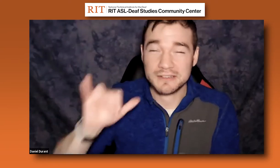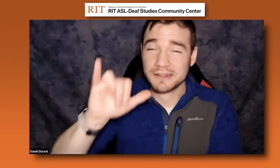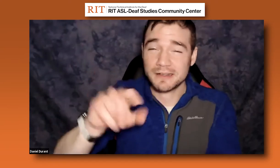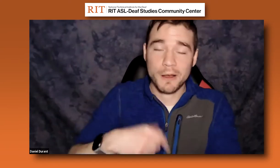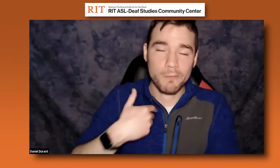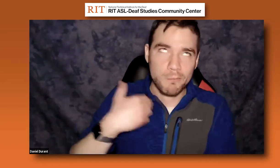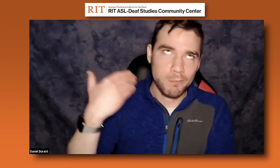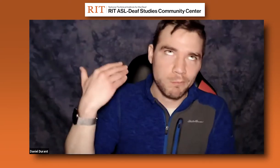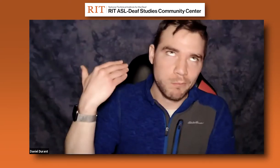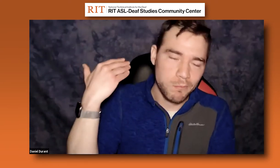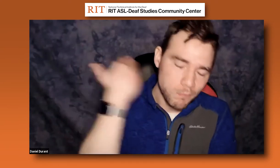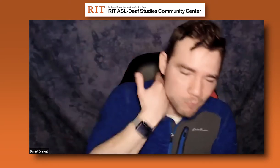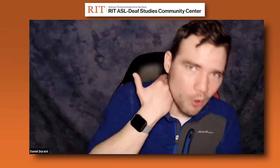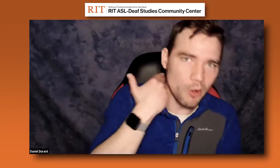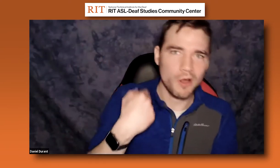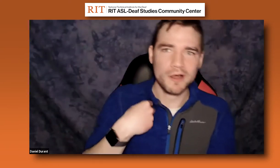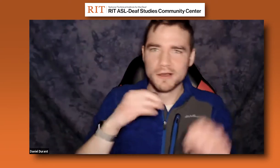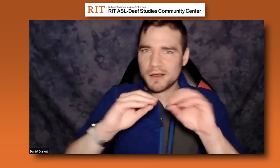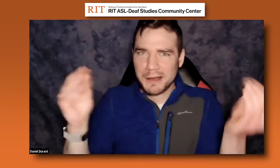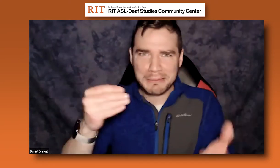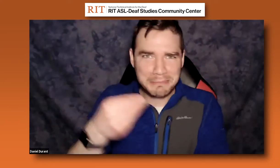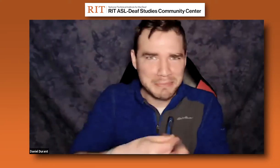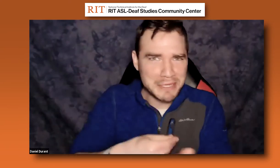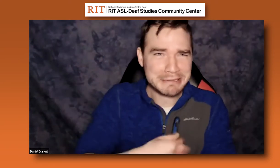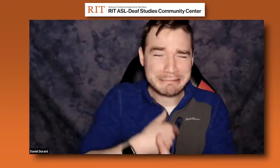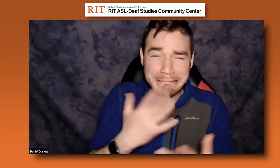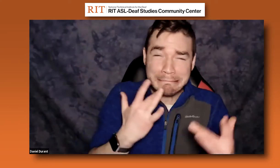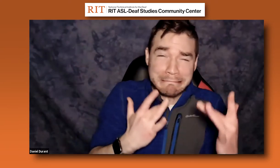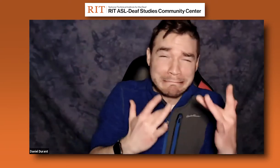At that time, I was broke. I did not have money.